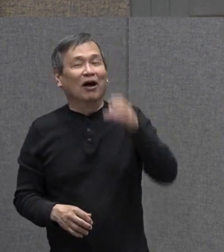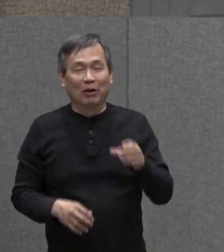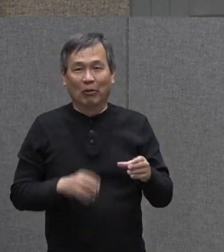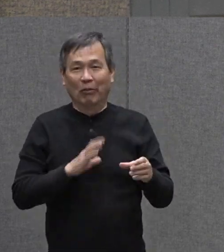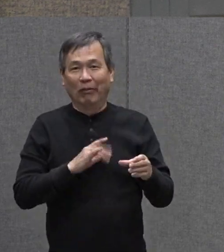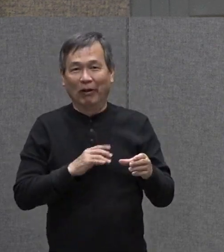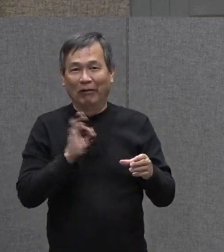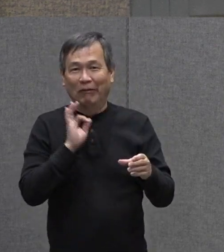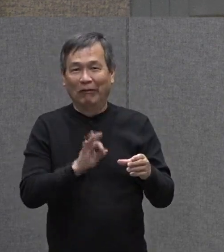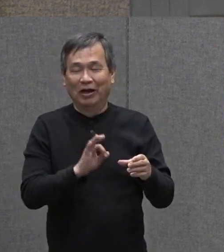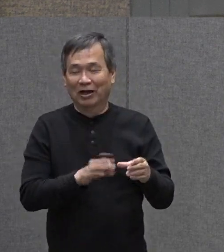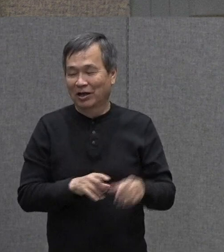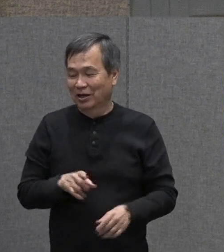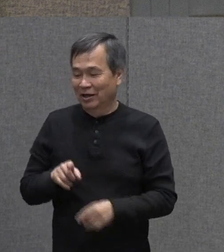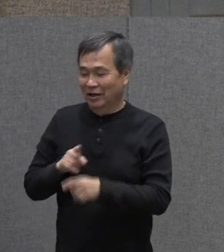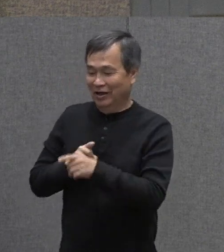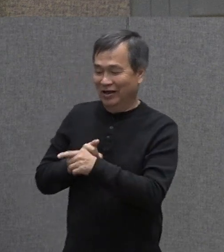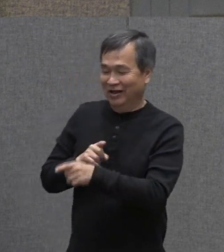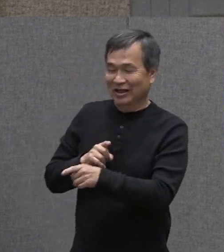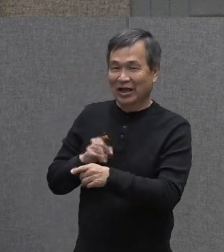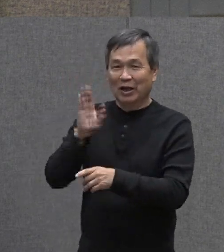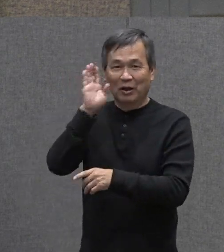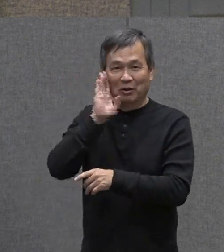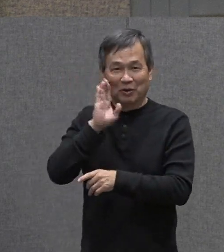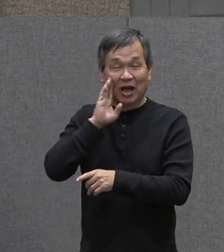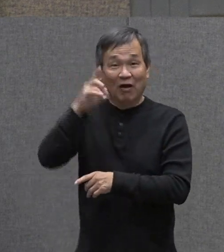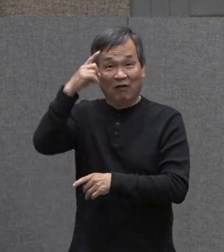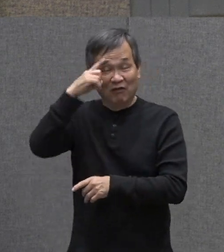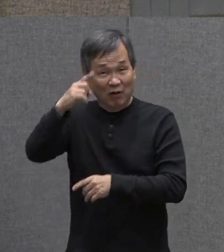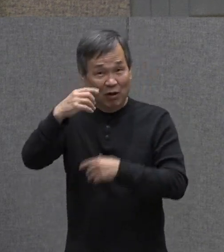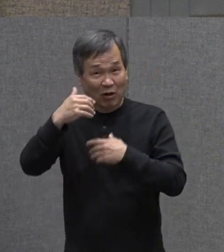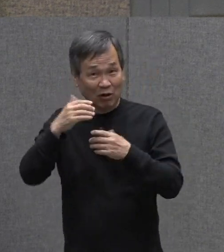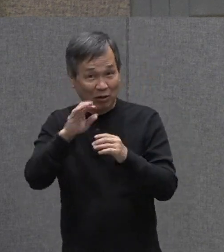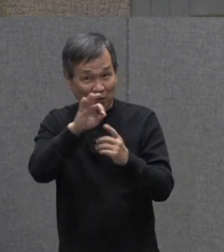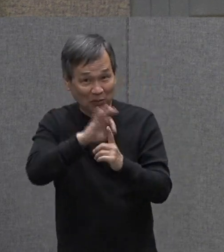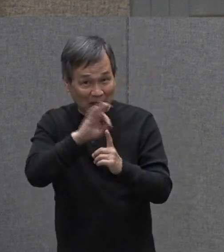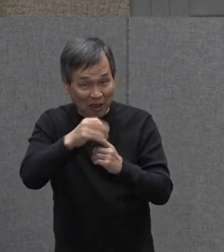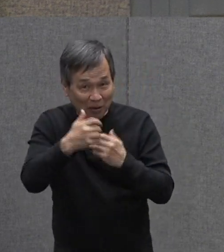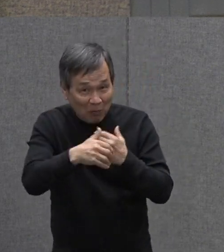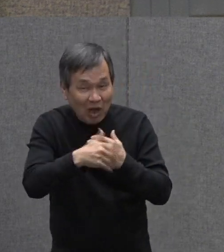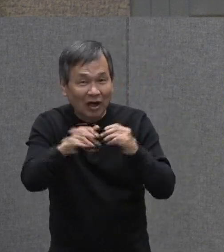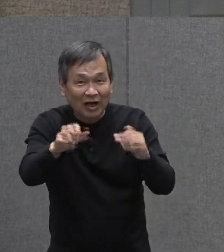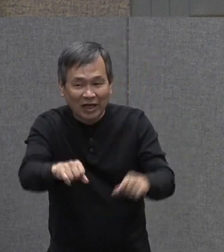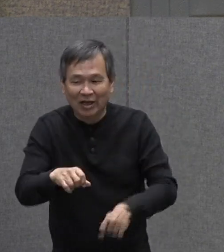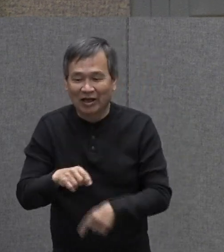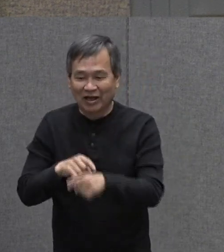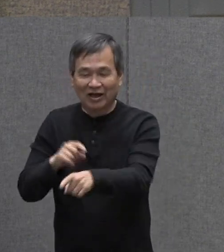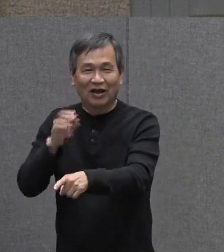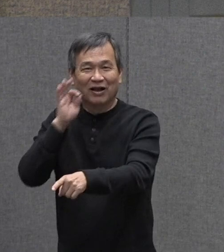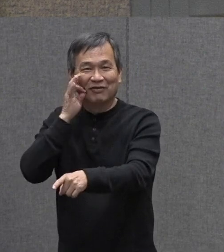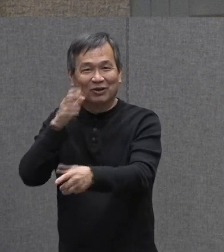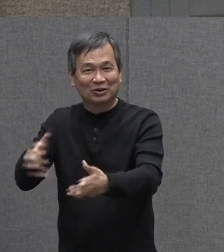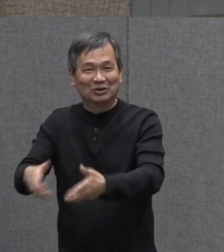but it's not perfect for my fruit salad. I'm gonna save this banana to make something special with later.